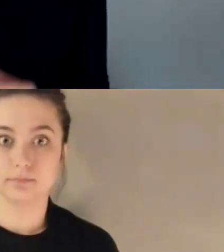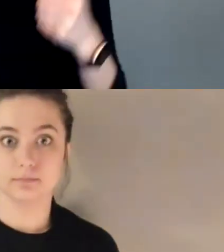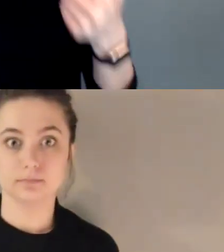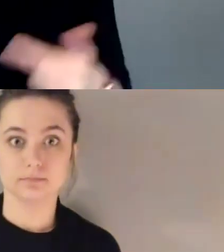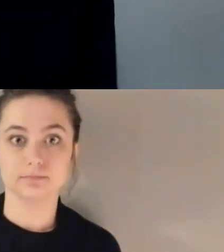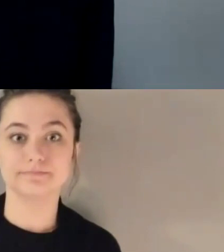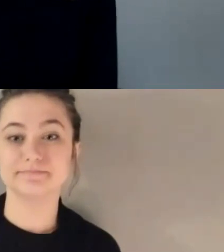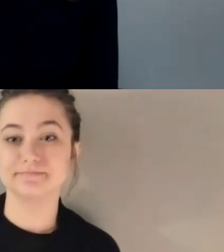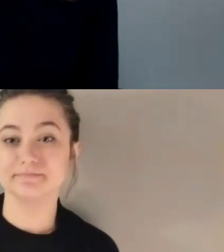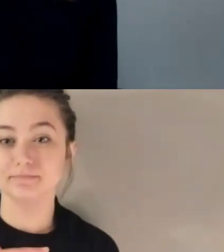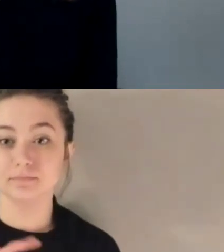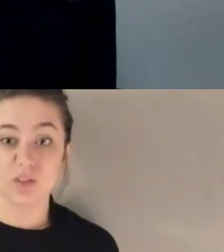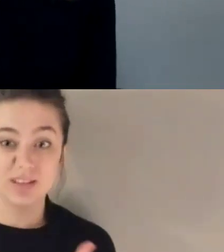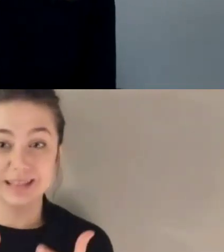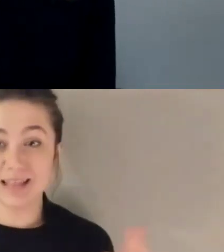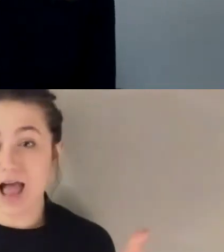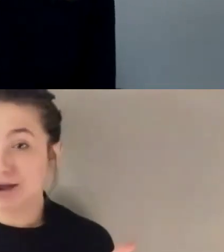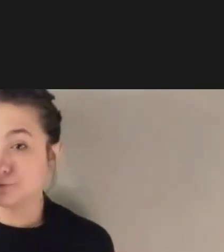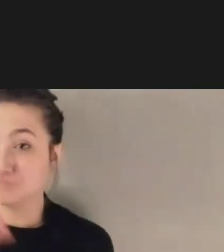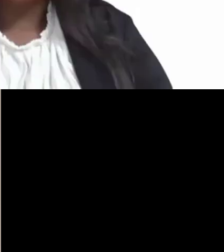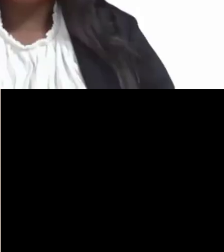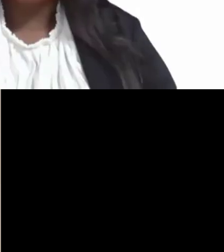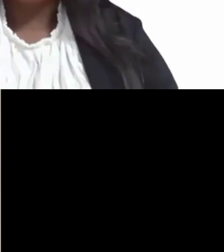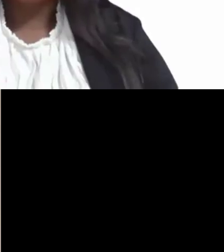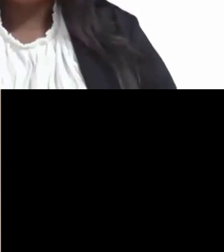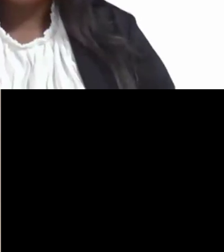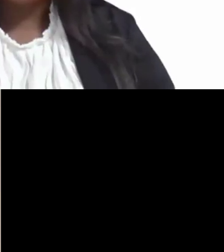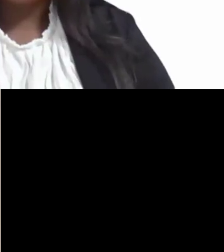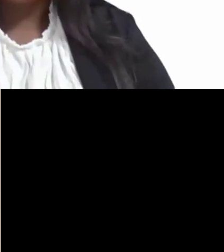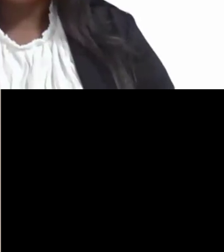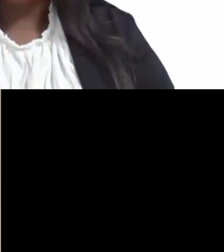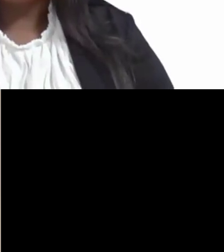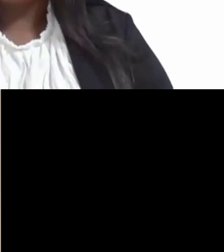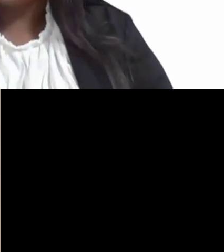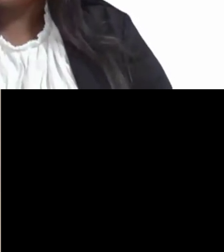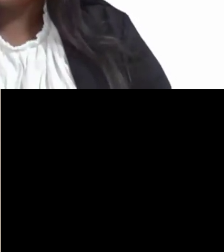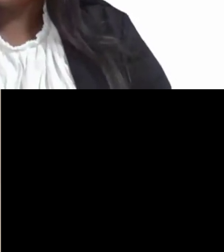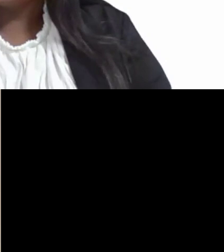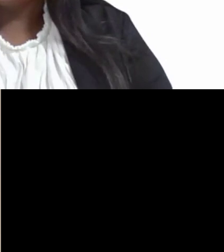that right now as well and hopefully -- well, I know